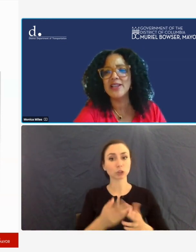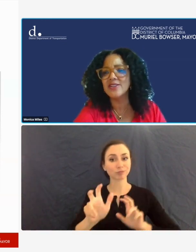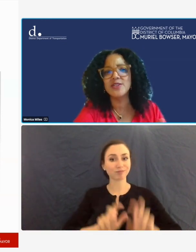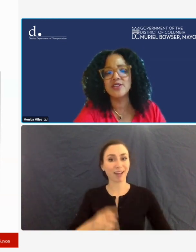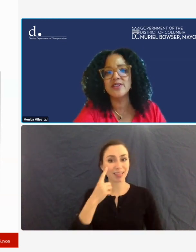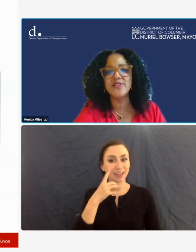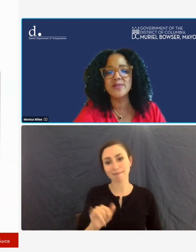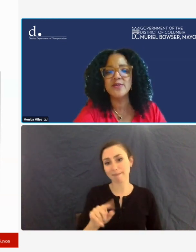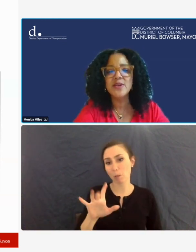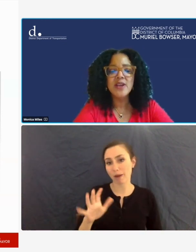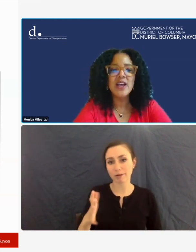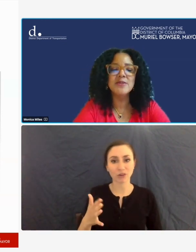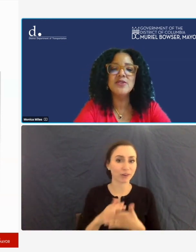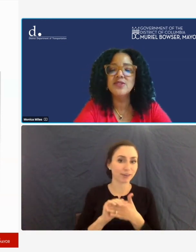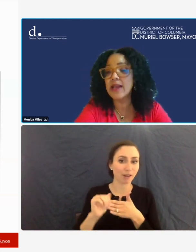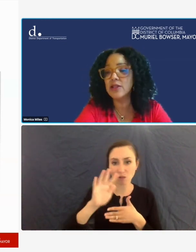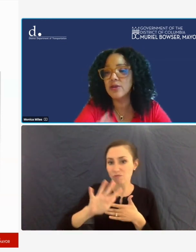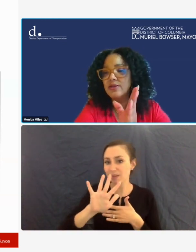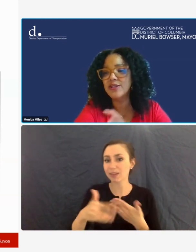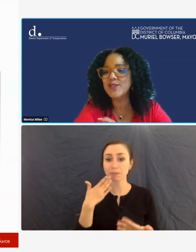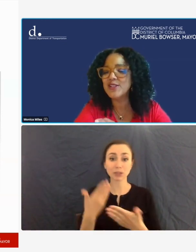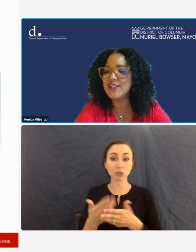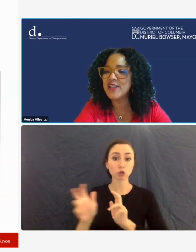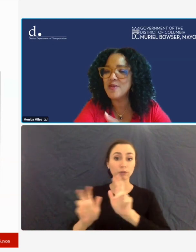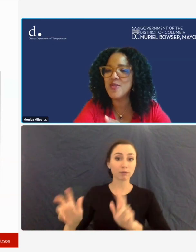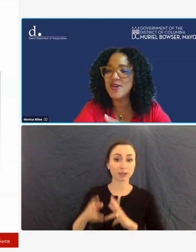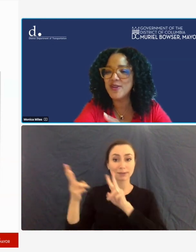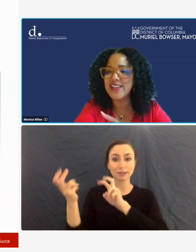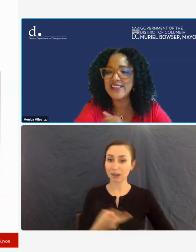but it's a good investment um to download you know i was going to say to get the book but that's